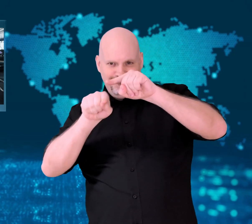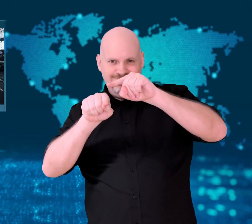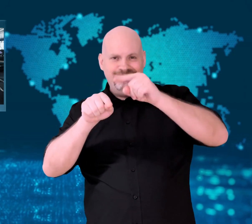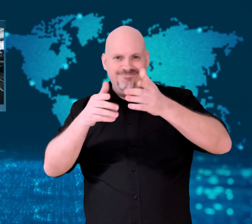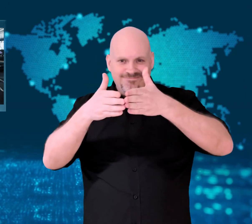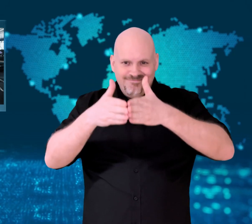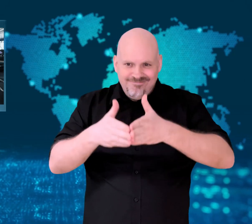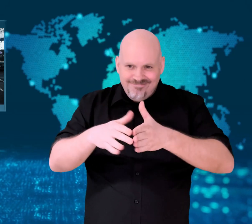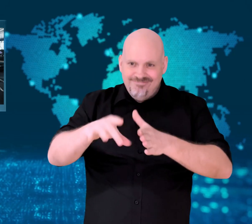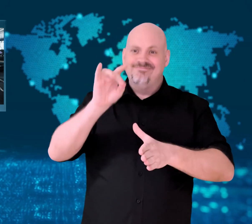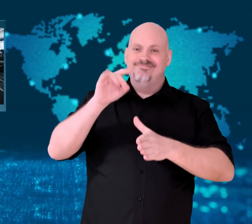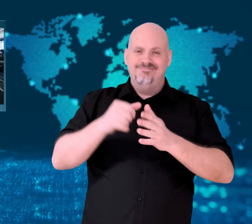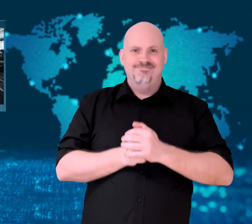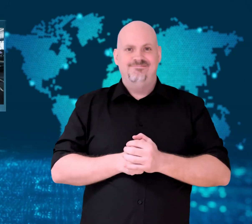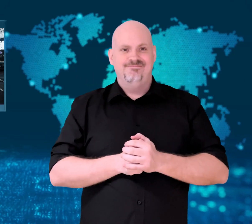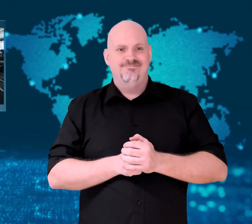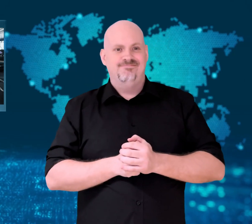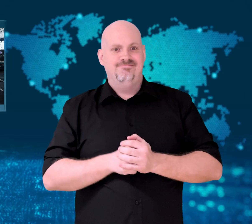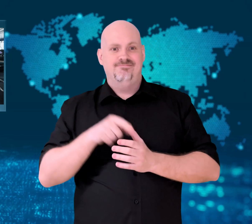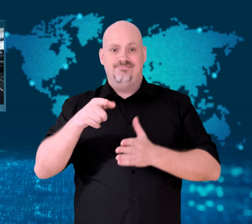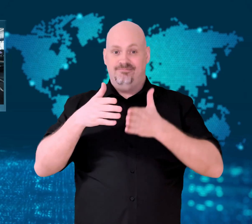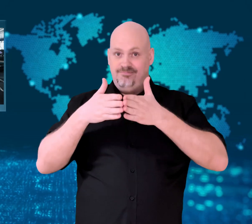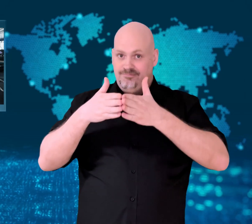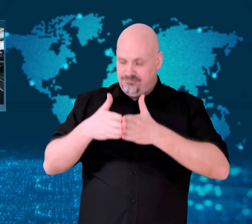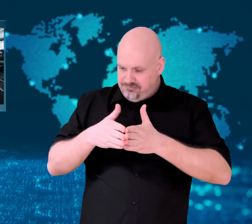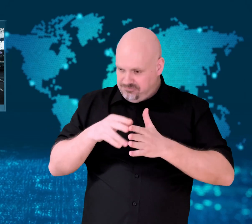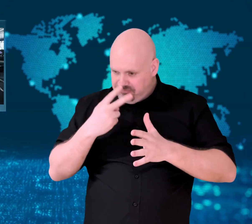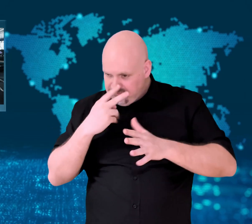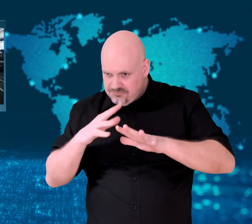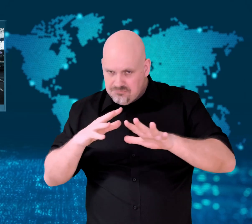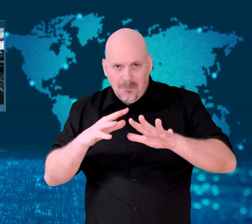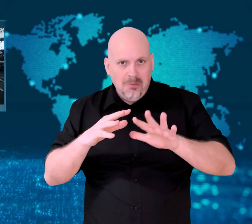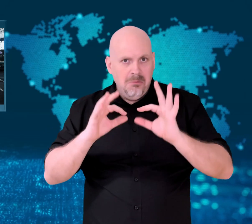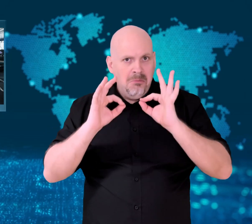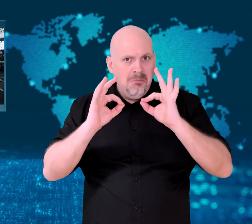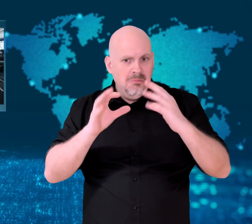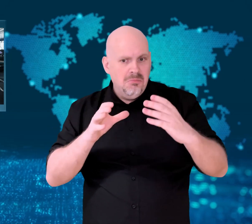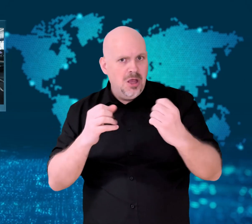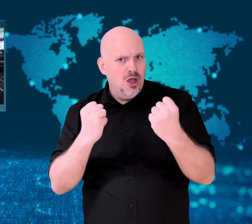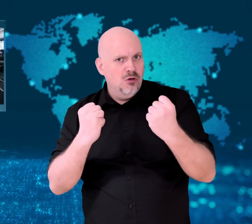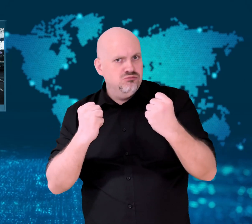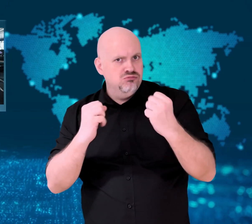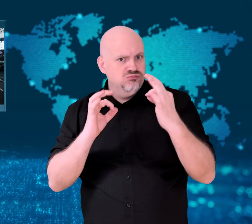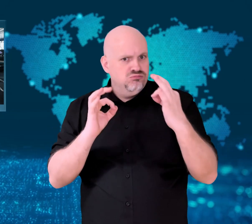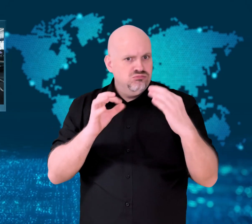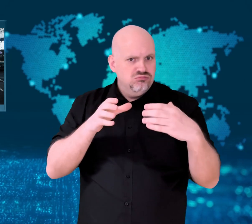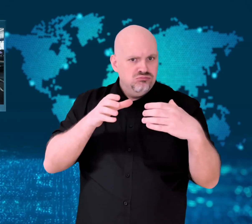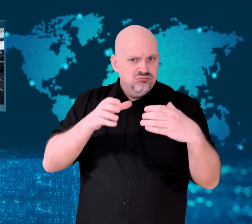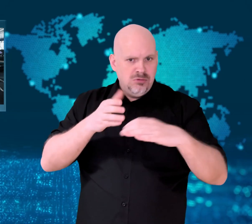upright, and well-preserved on the seabed.